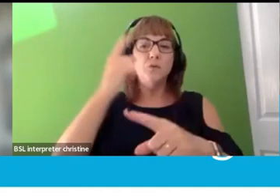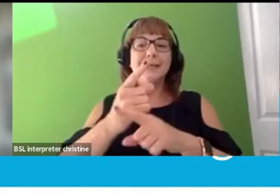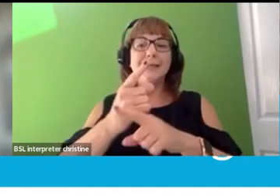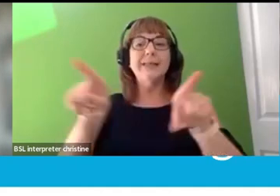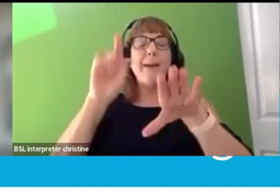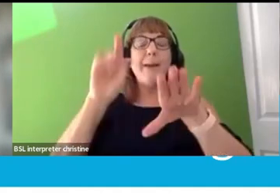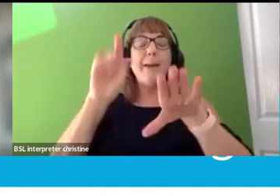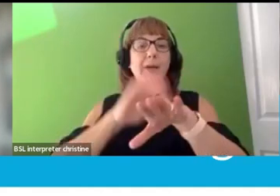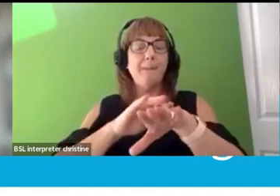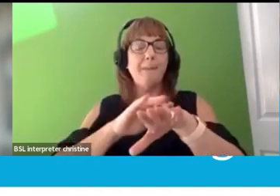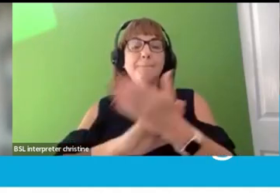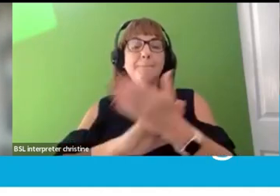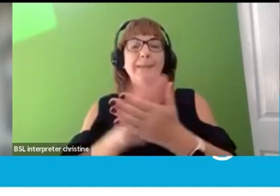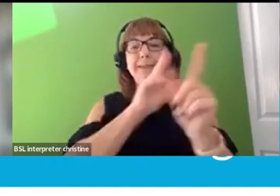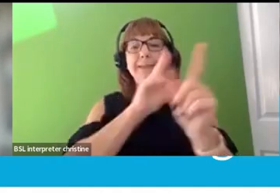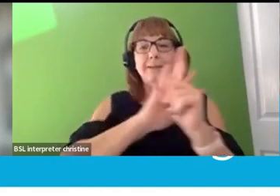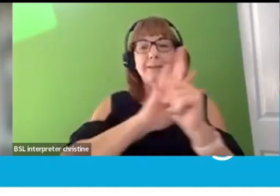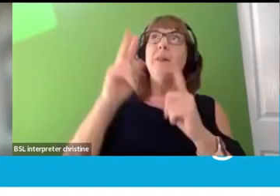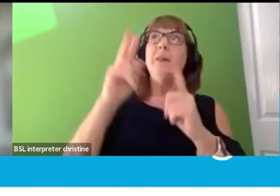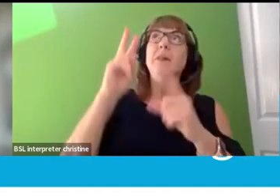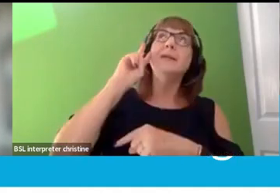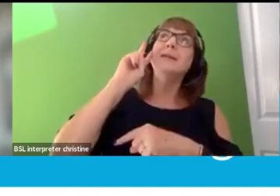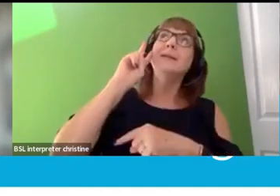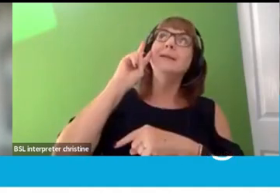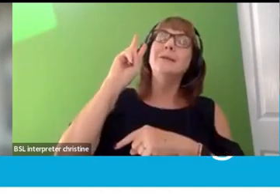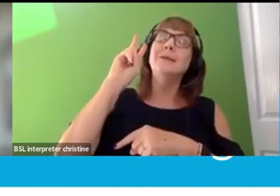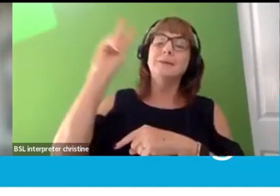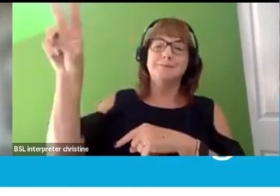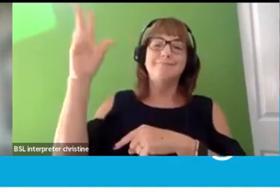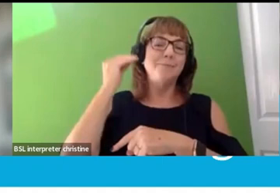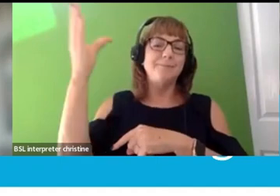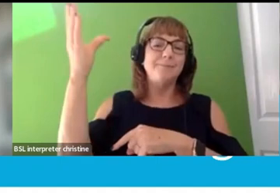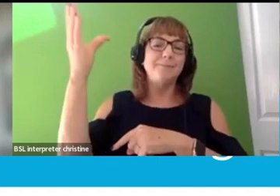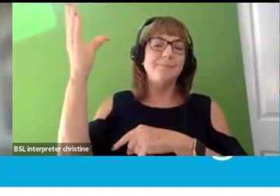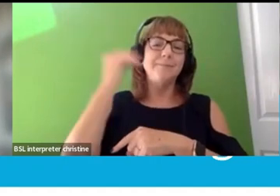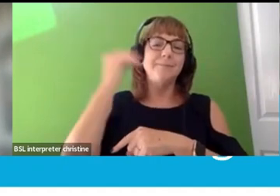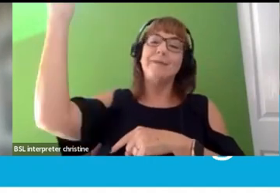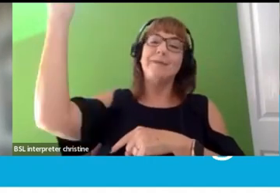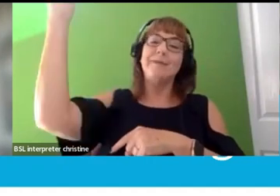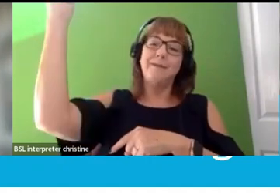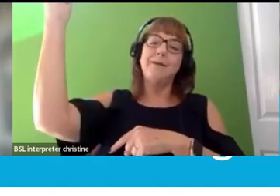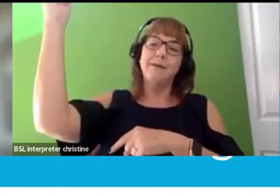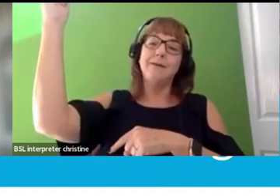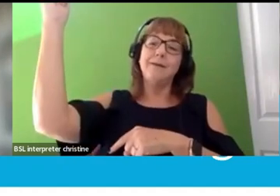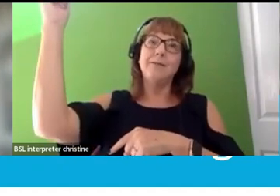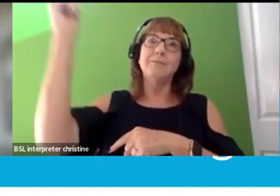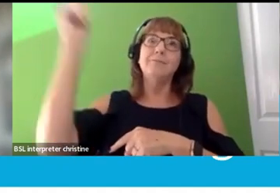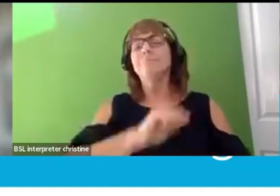Now I realized I skipped a couple earlier in terms of our hearing and we see God say 'the